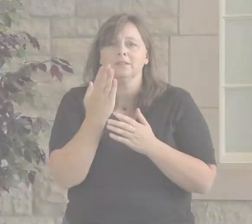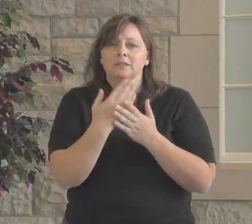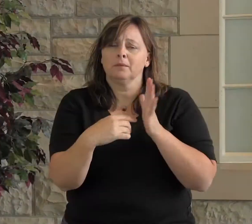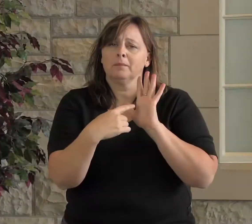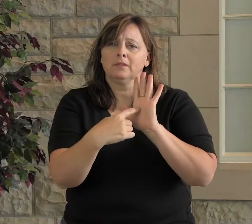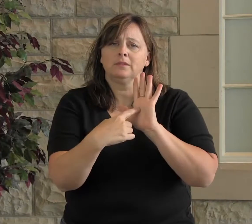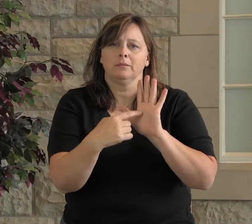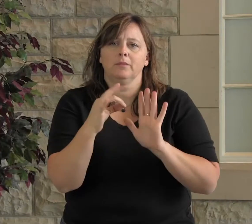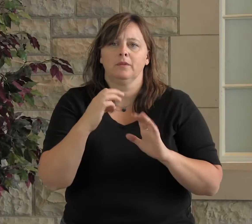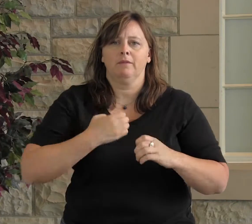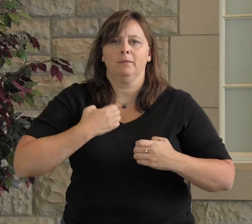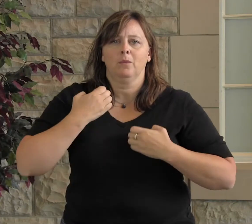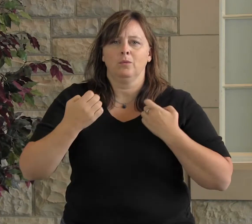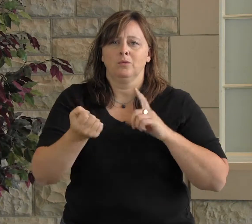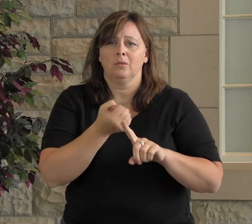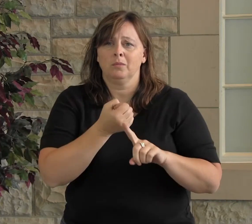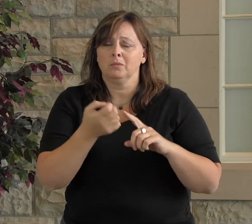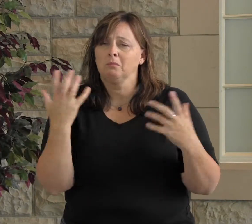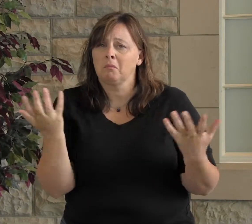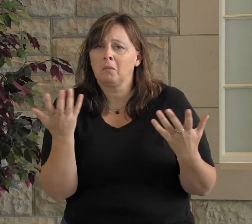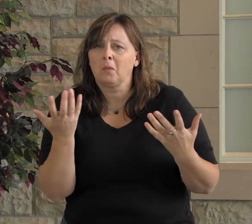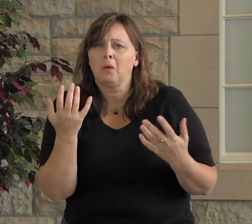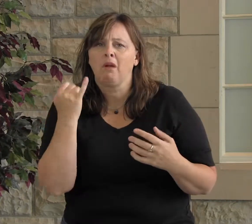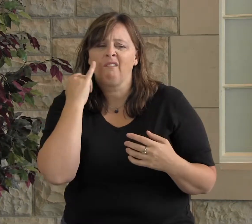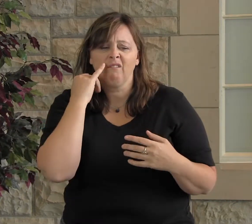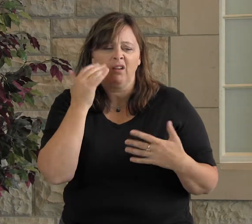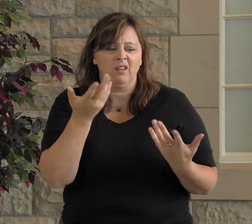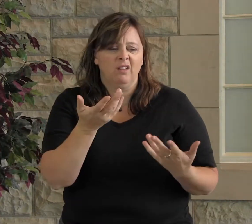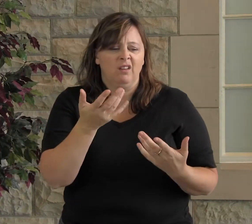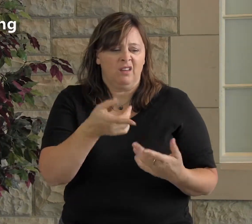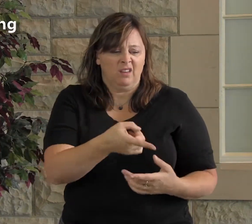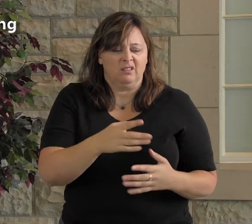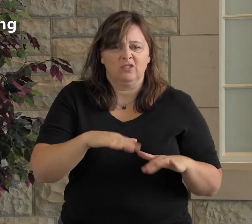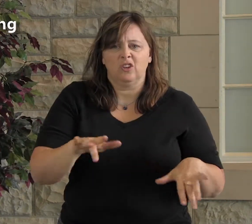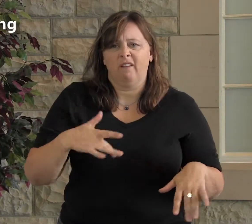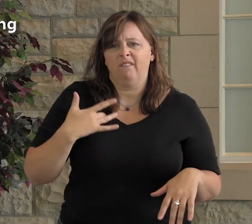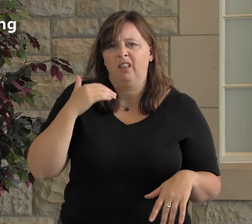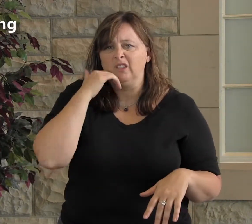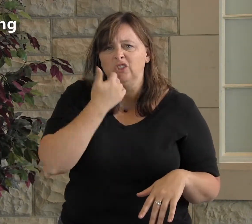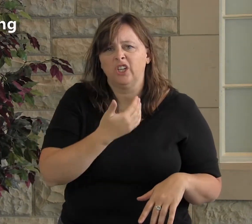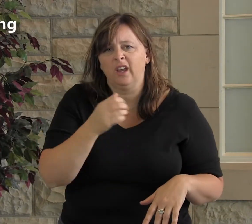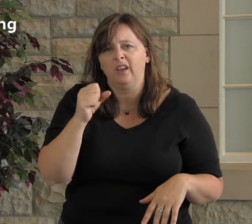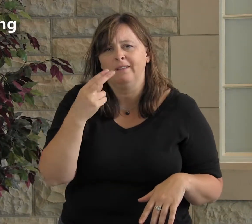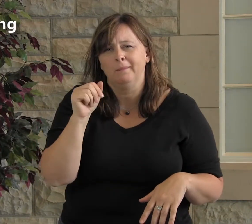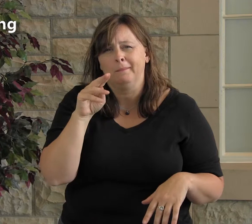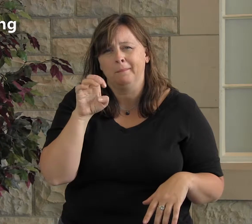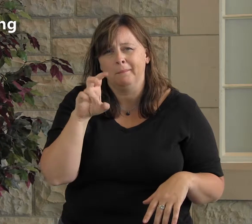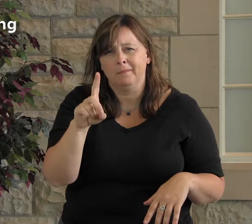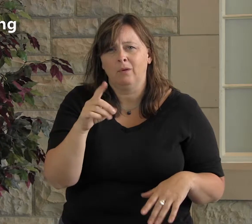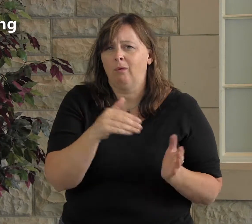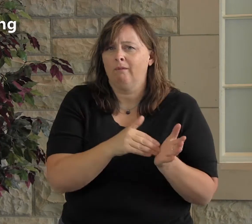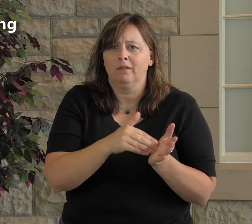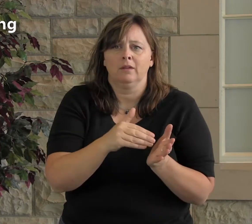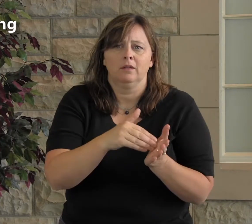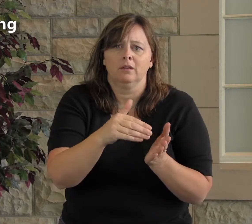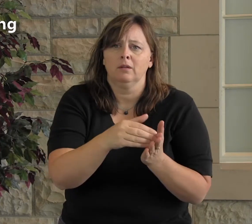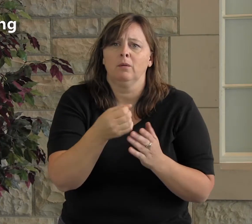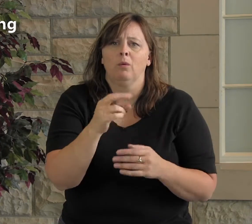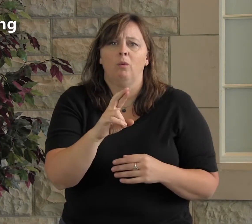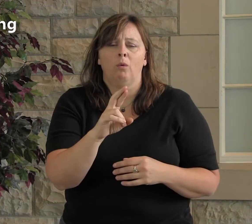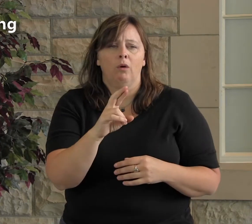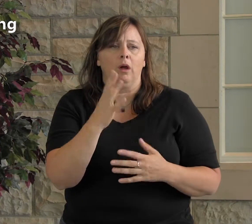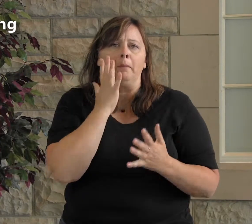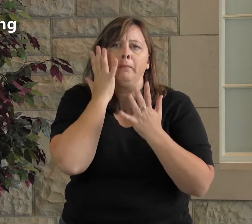may have emotional reactions that are very limited for their age. Maybe they are feeling shamed, or